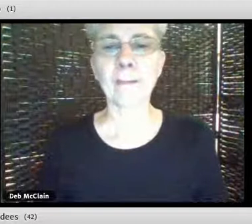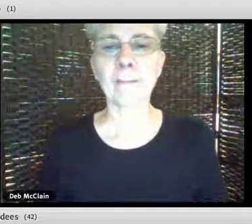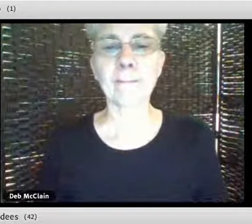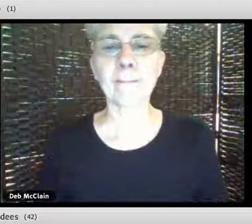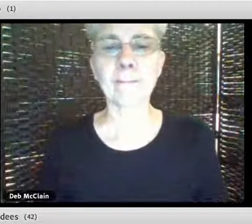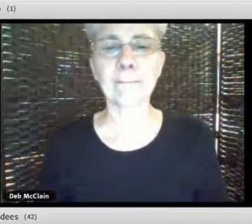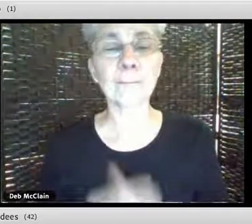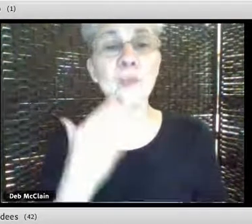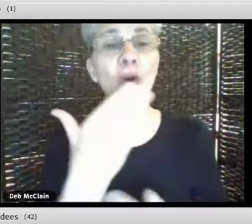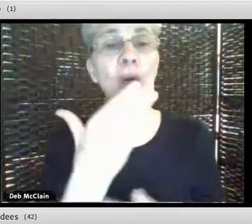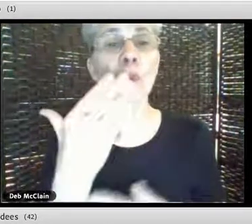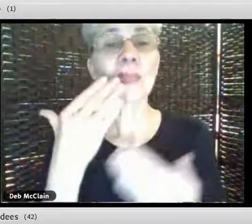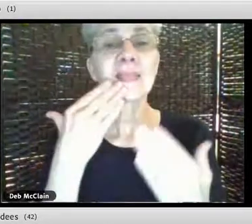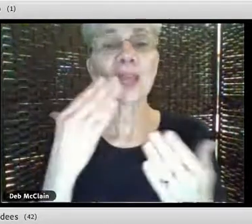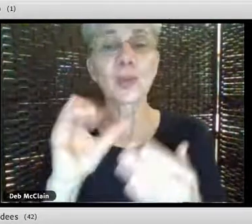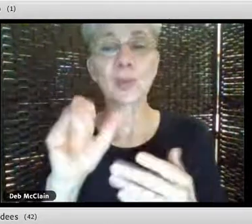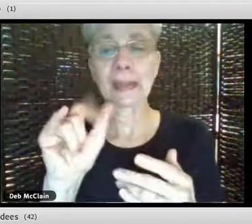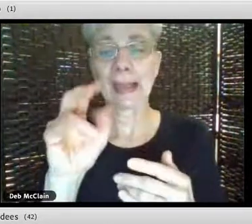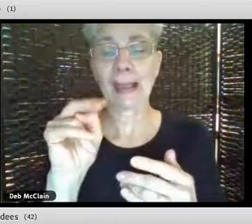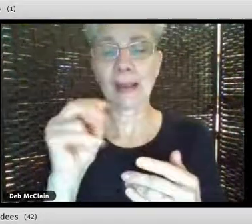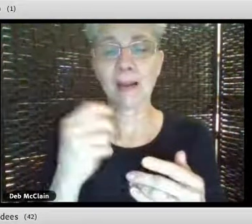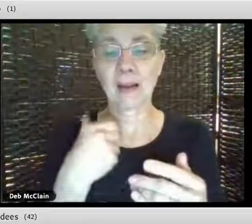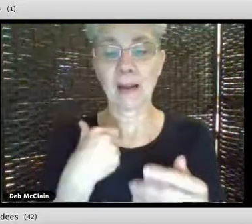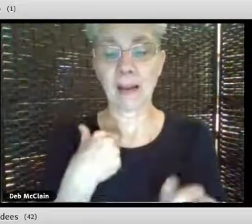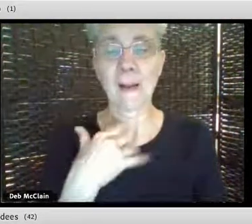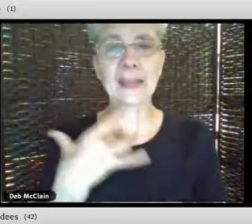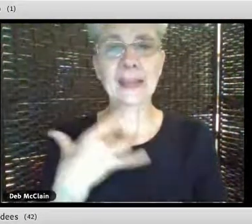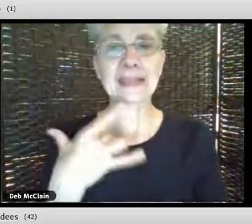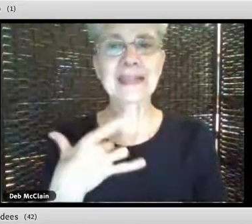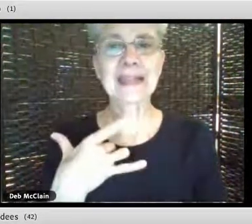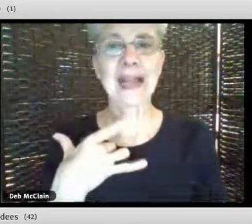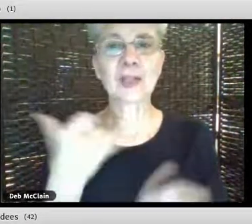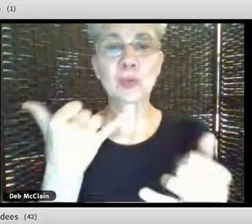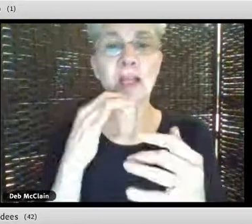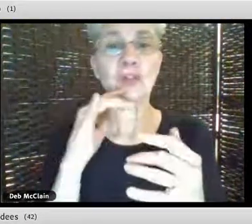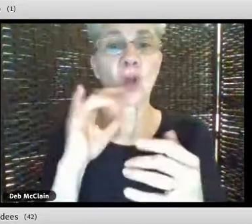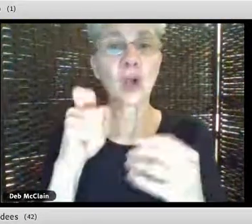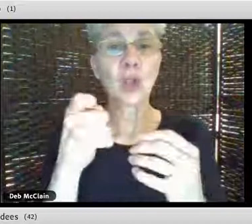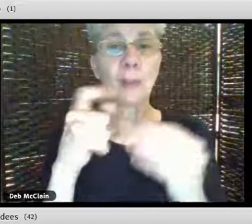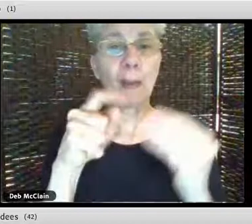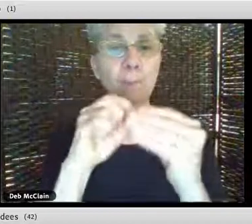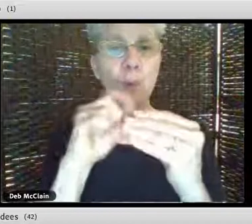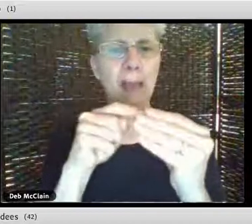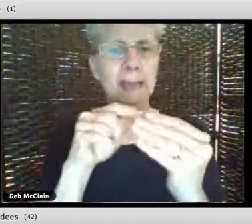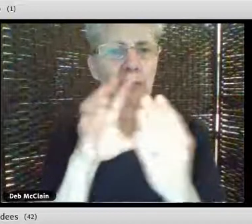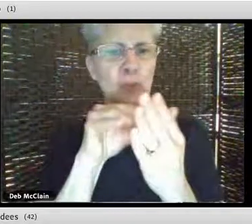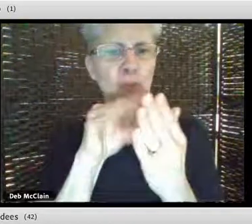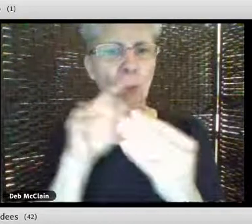Rollins: Good morning. Thank you, LeAnn. I'm so excited today to talk to you a little bit more about getting to know Google products.